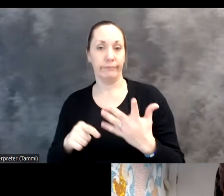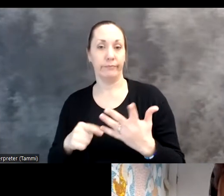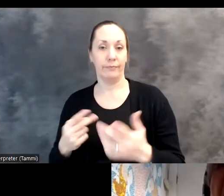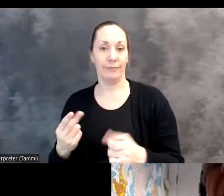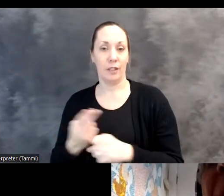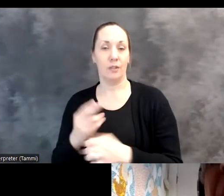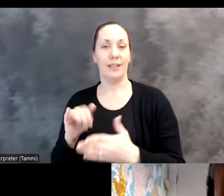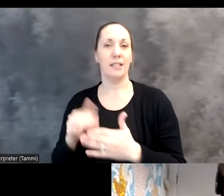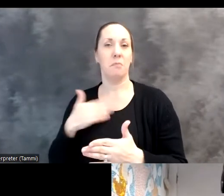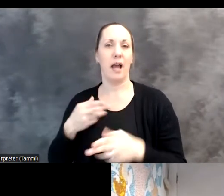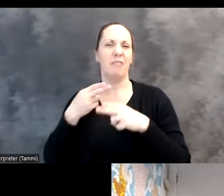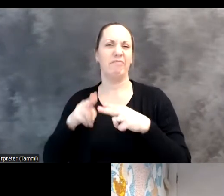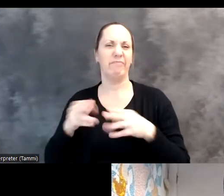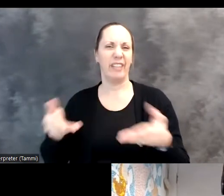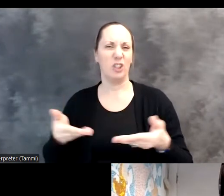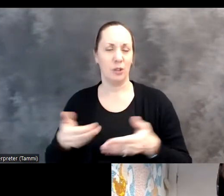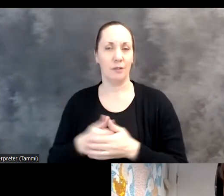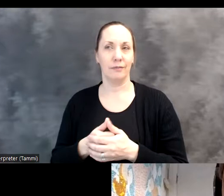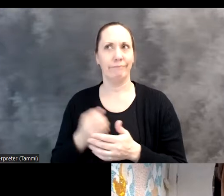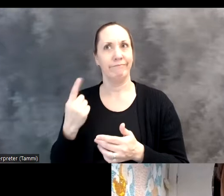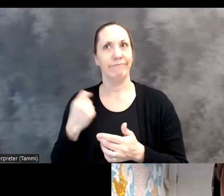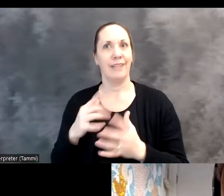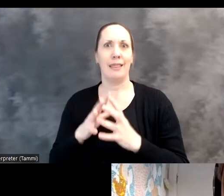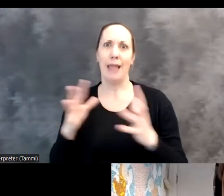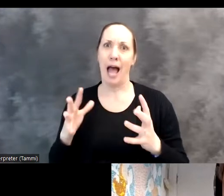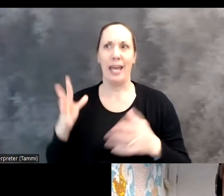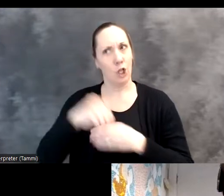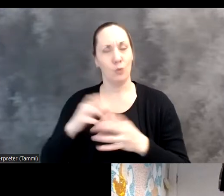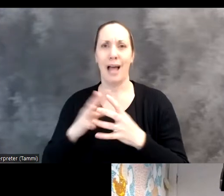all kinds and complex to live, learn, work in a manner